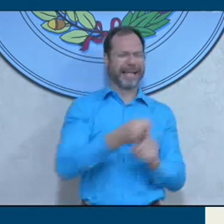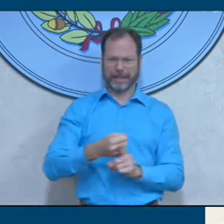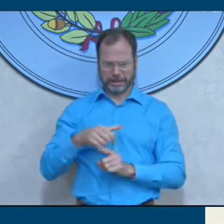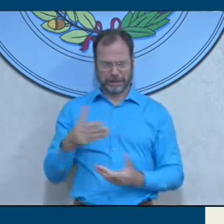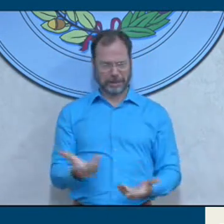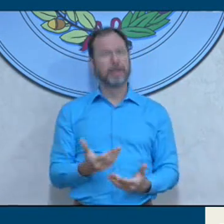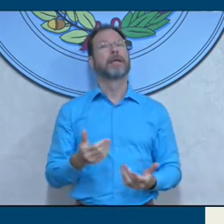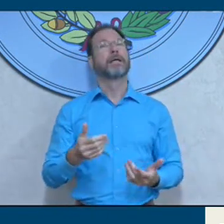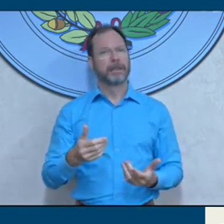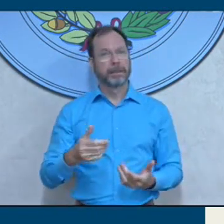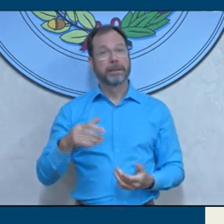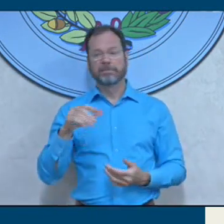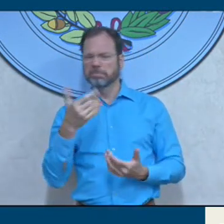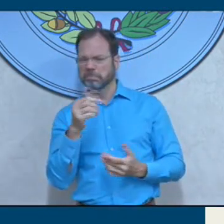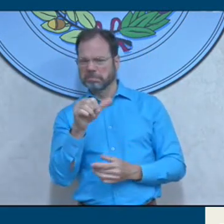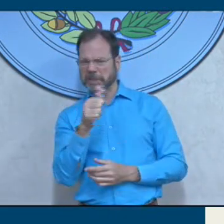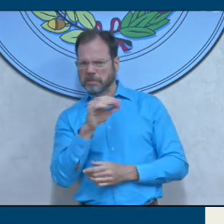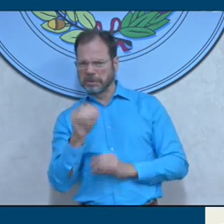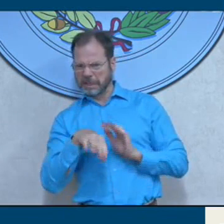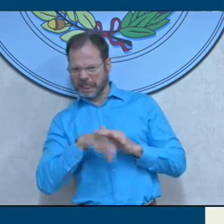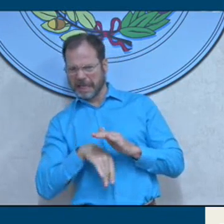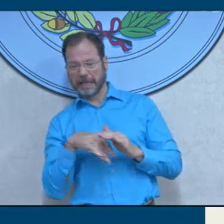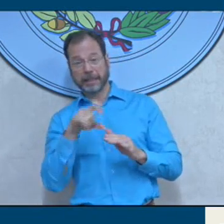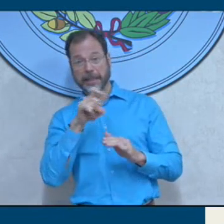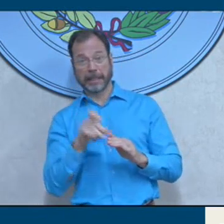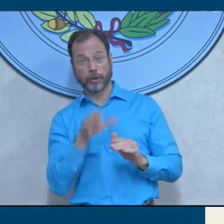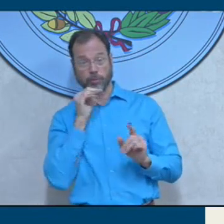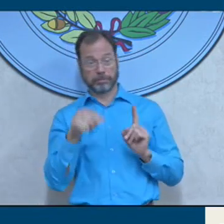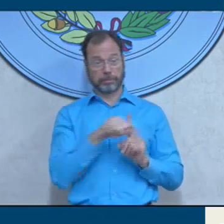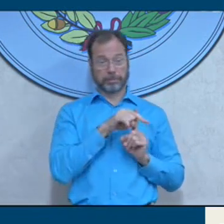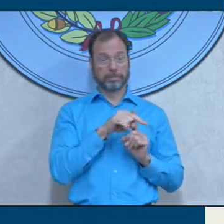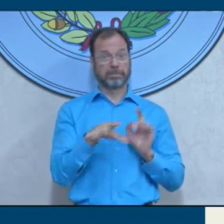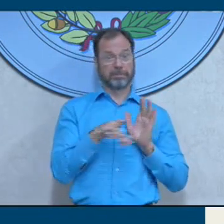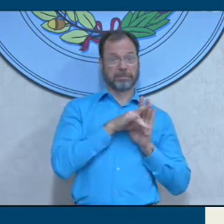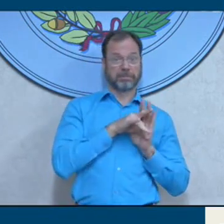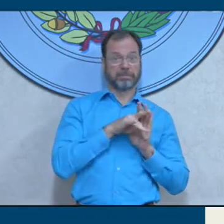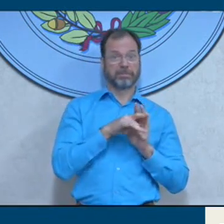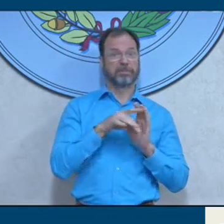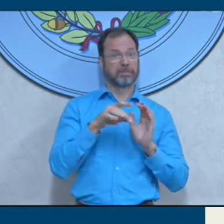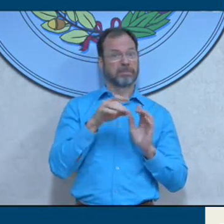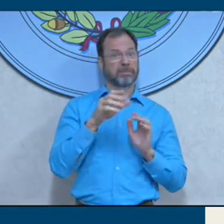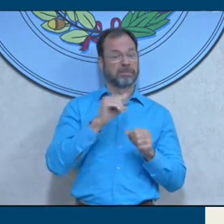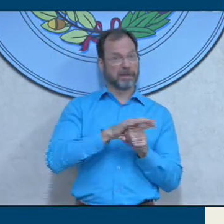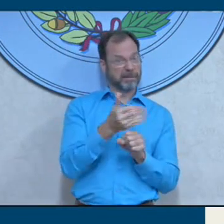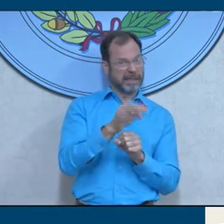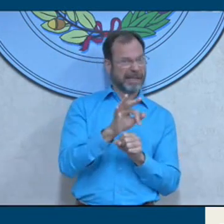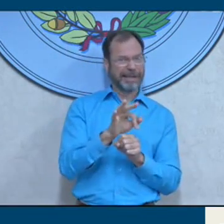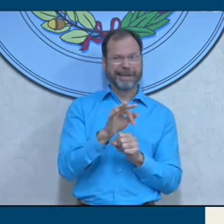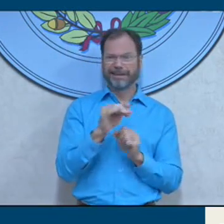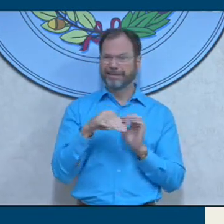LOWEST DEATH RATE. THE 25 MOST AFFECTED STATES OF AMERICA.